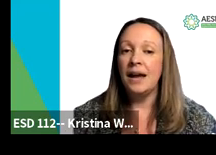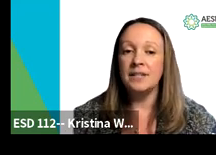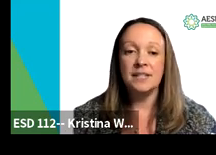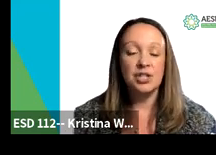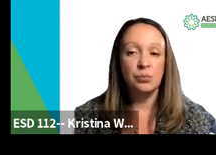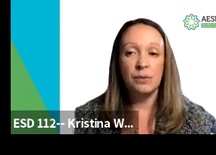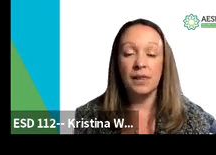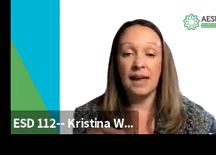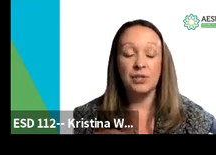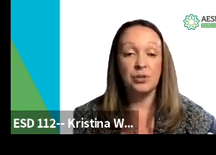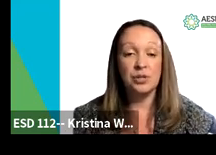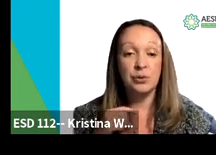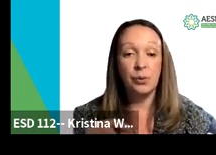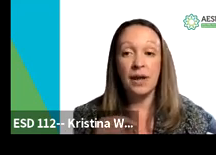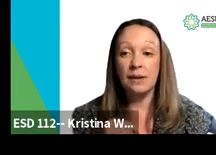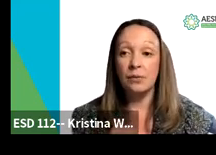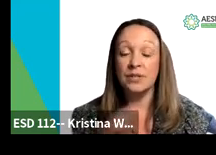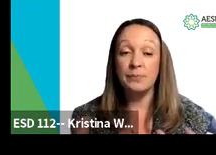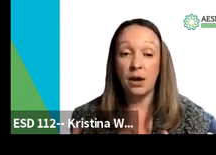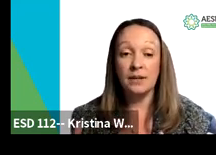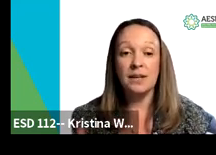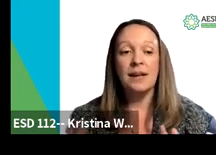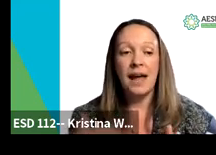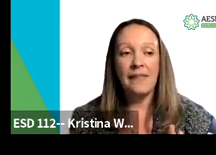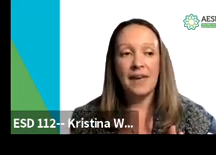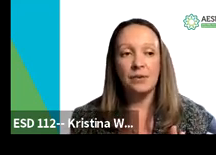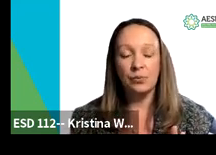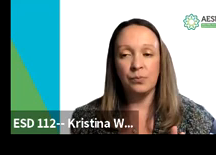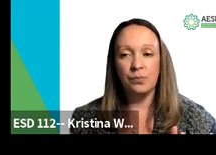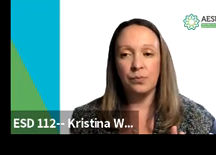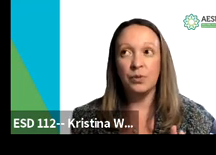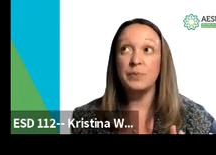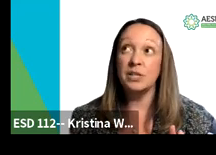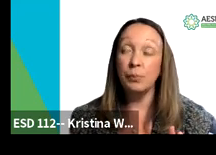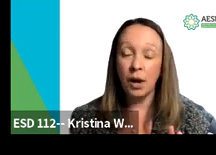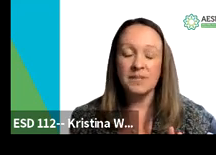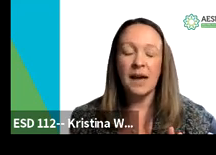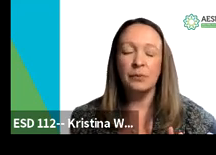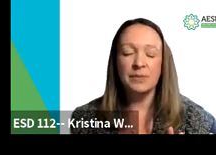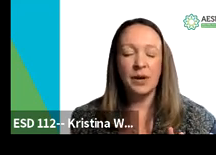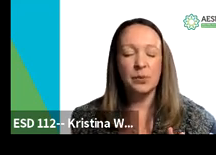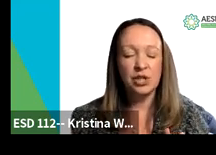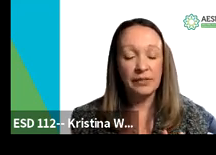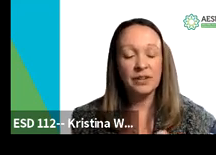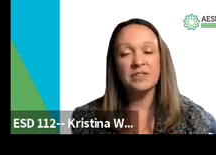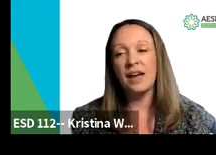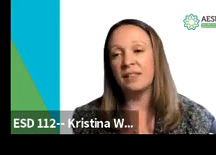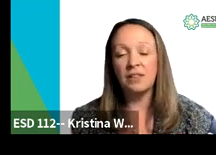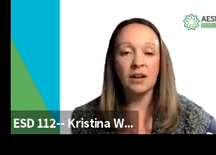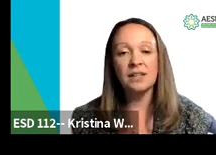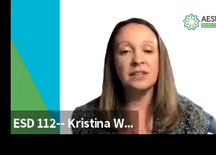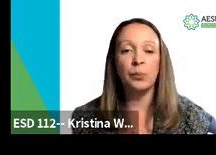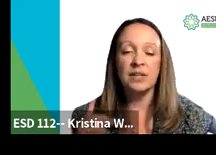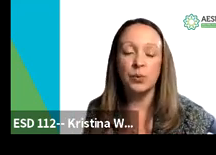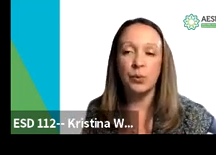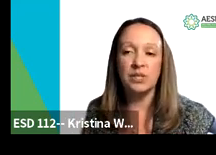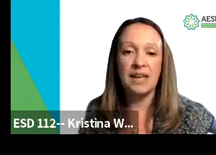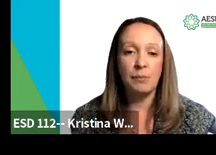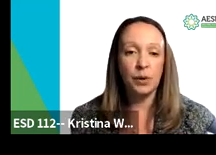ESD 112-- Kristina Wambold: Discussion would allow students to respond and then respond to a prompt and then respond to each other's I can lock it in different ways. We'll go into that more